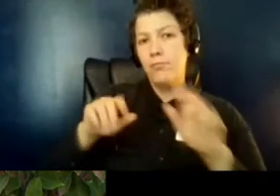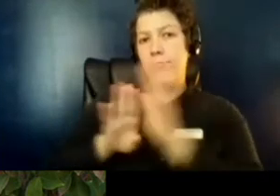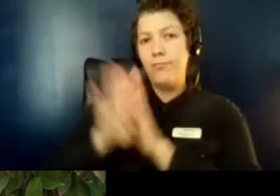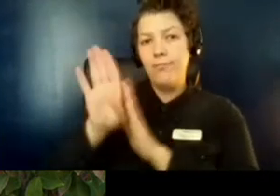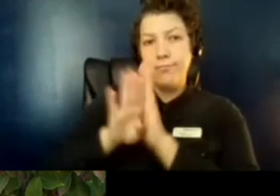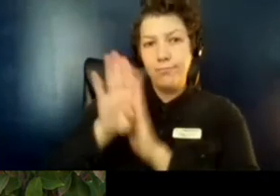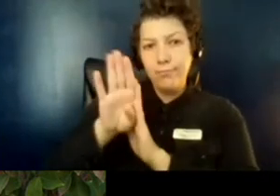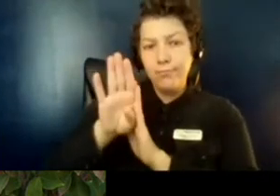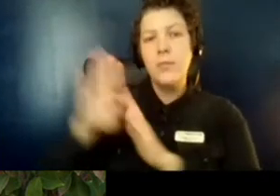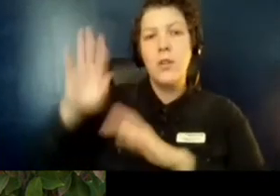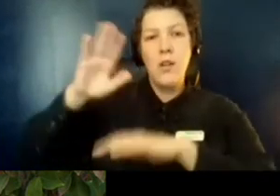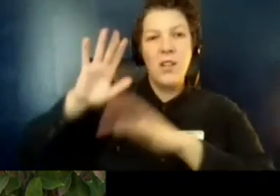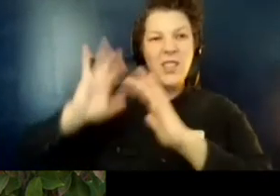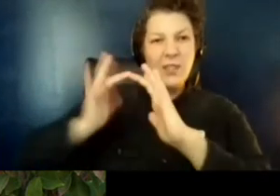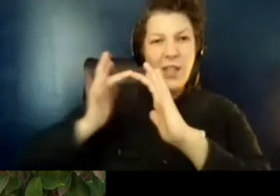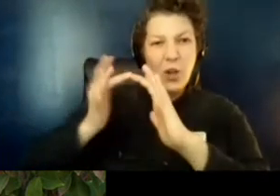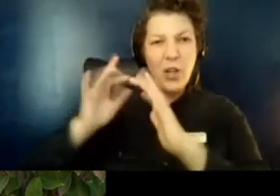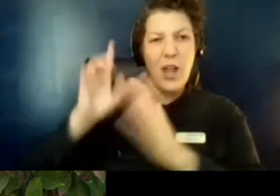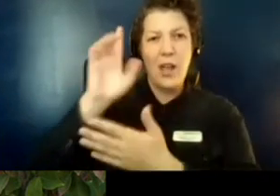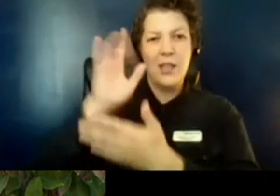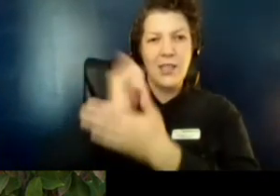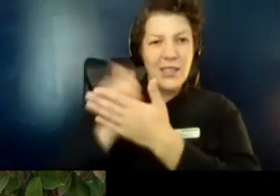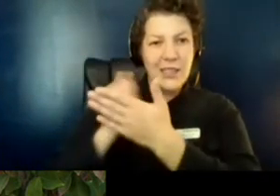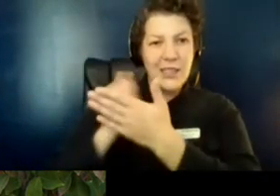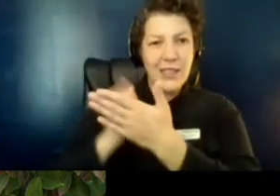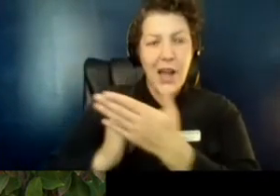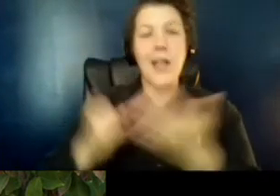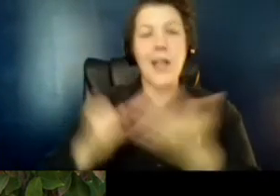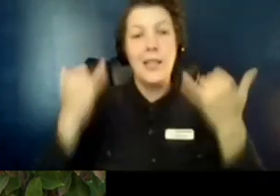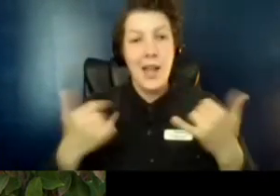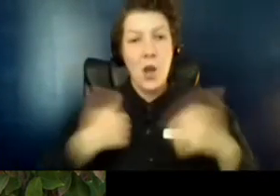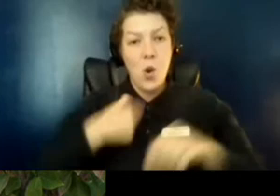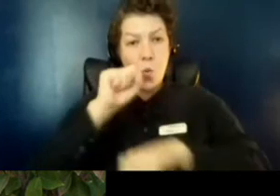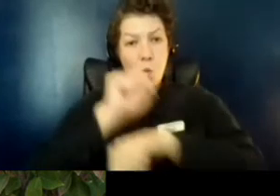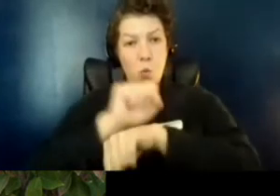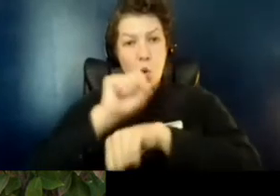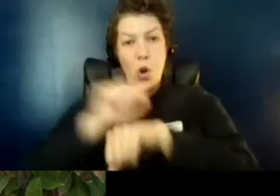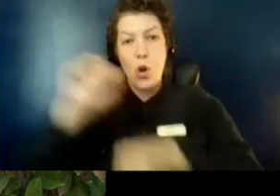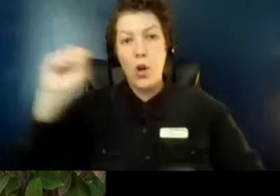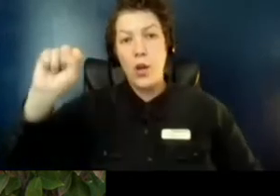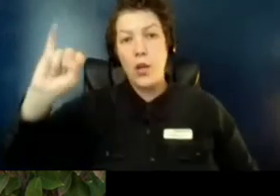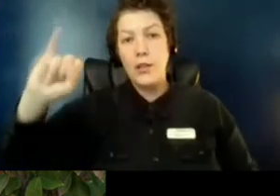since I've started working with Signal Centers, working with the disability population, something